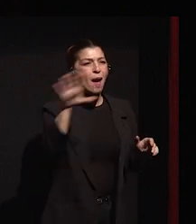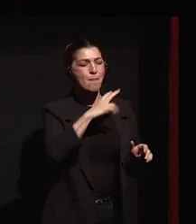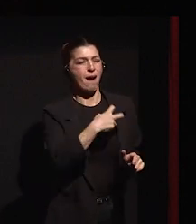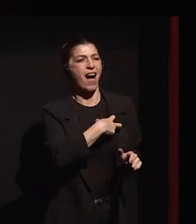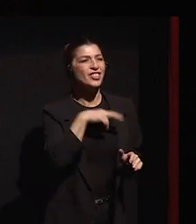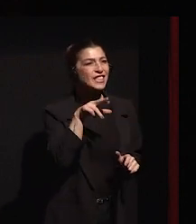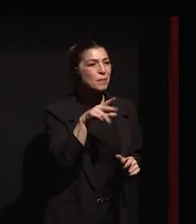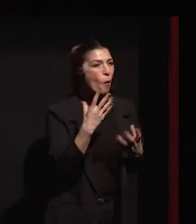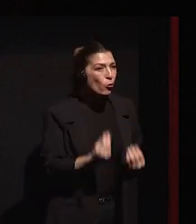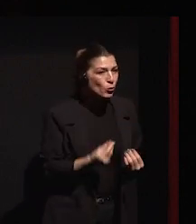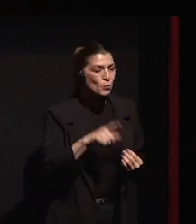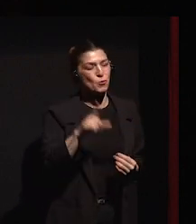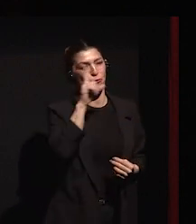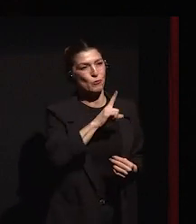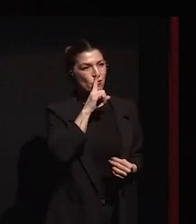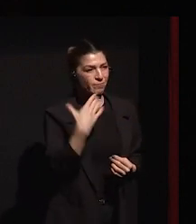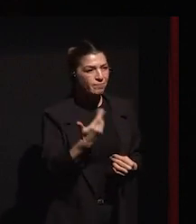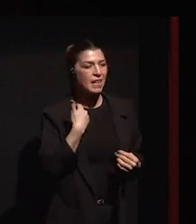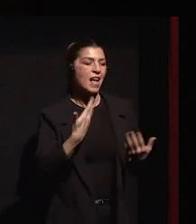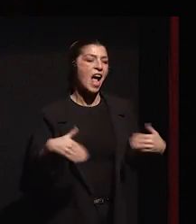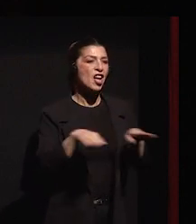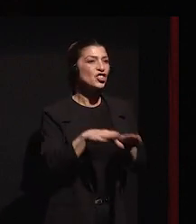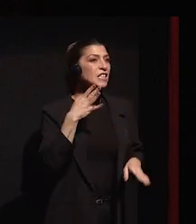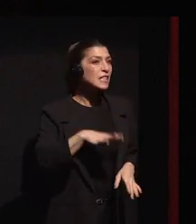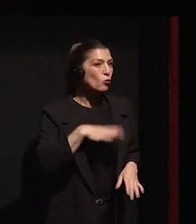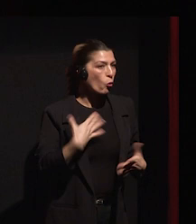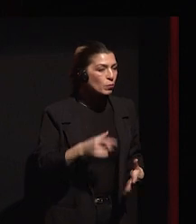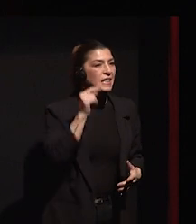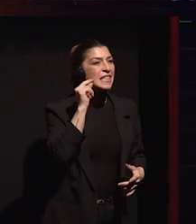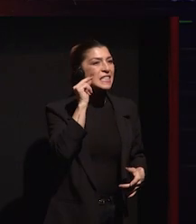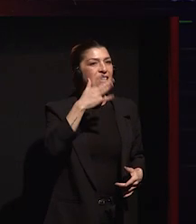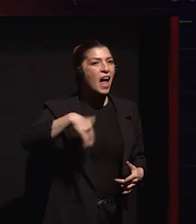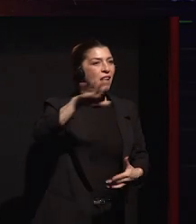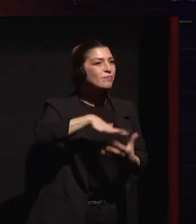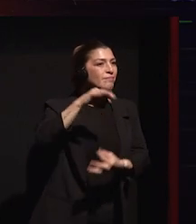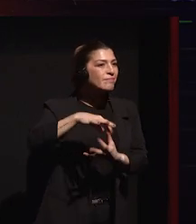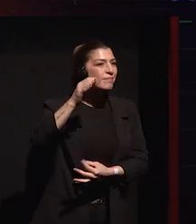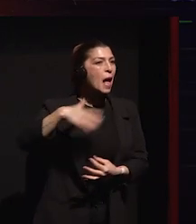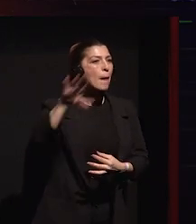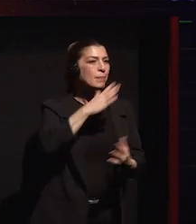because we want human beings to have the best for themselves. And now the WOW festivals,